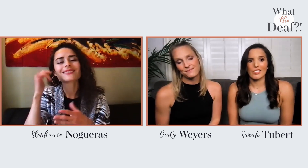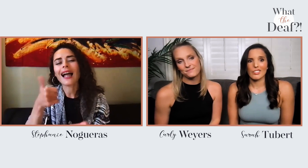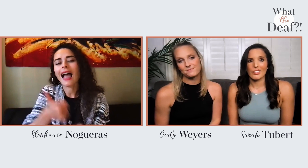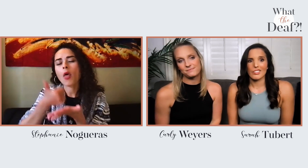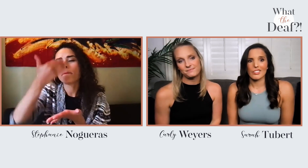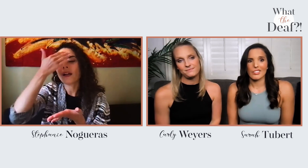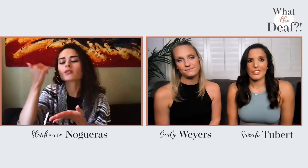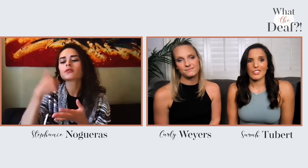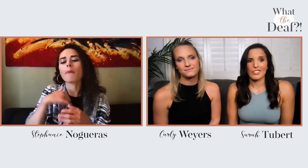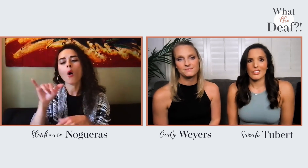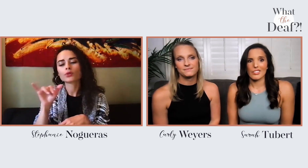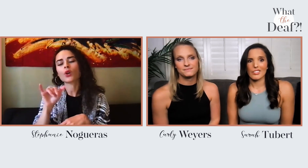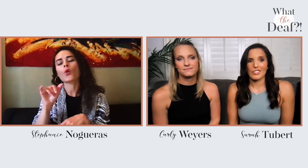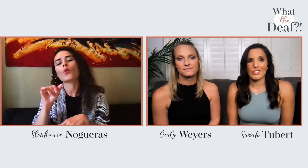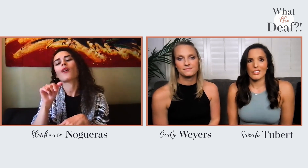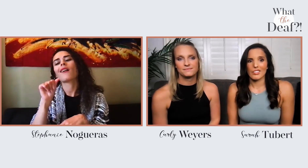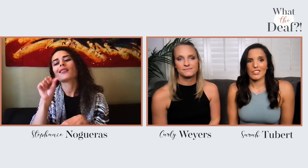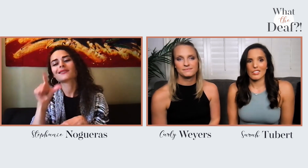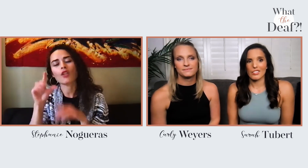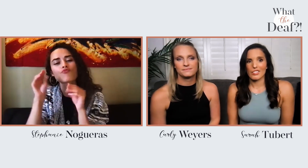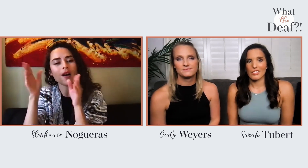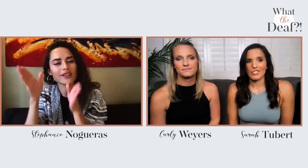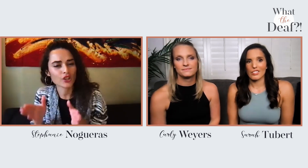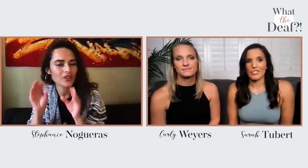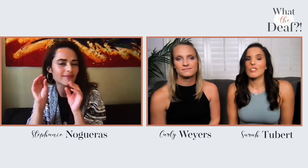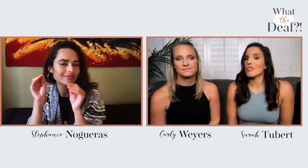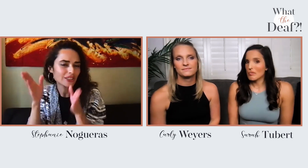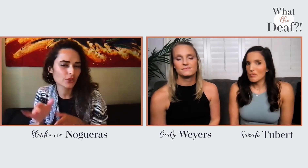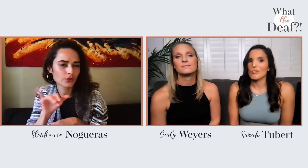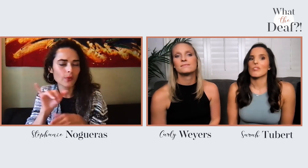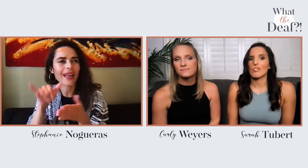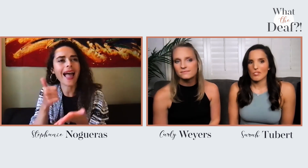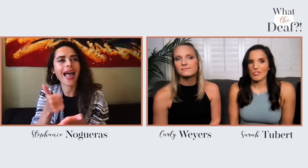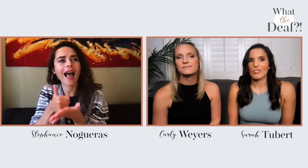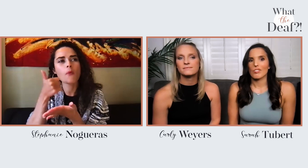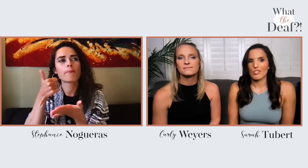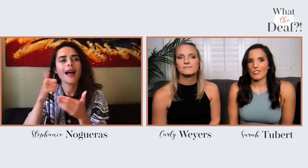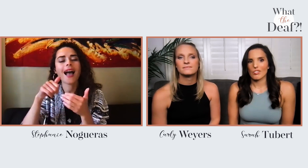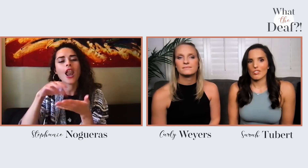Yeah, definitely. I really think that what has helped me really is the fact that I'm an ASL teacher.